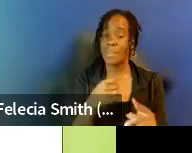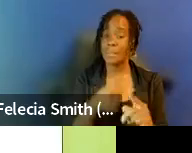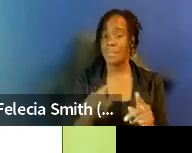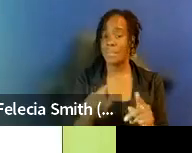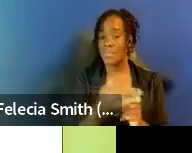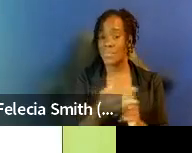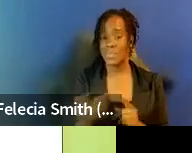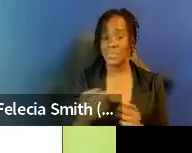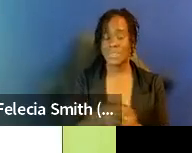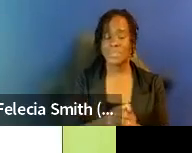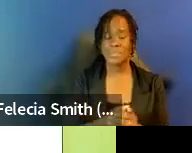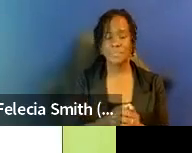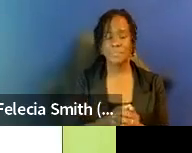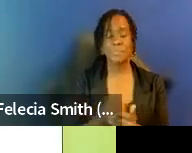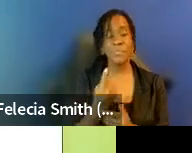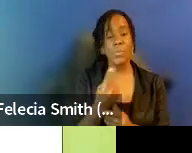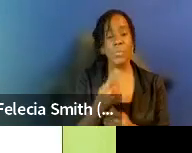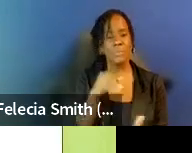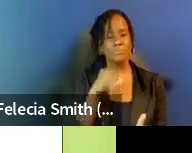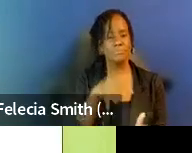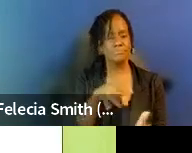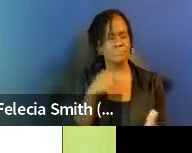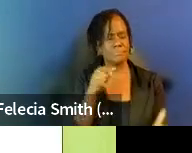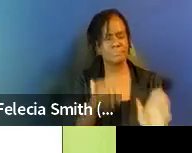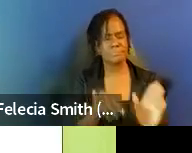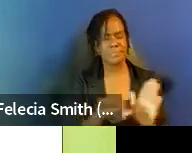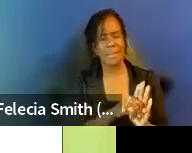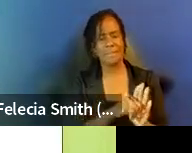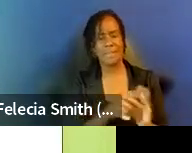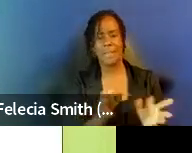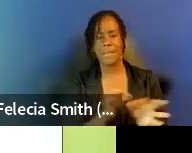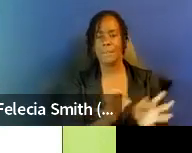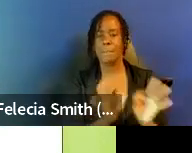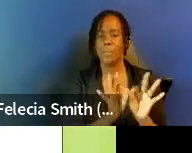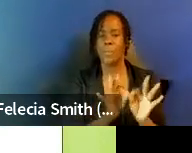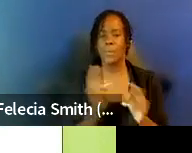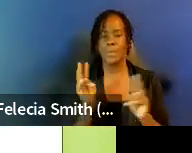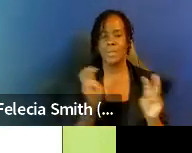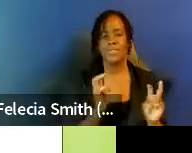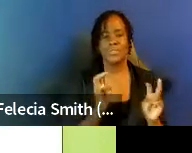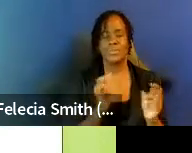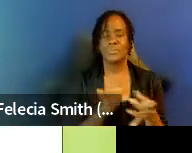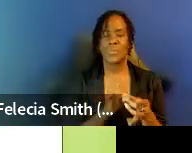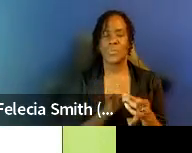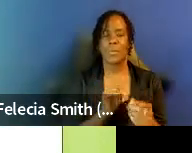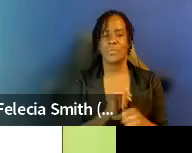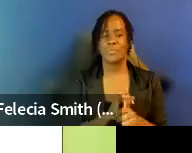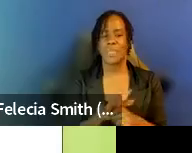features sections on telehealth best practices, including